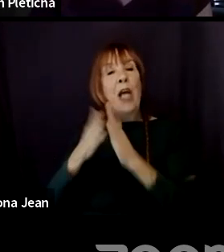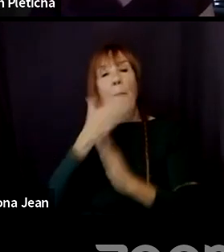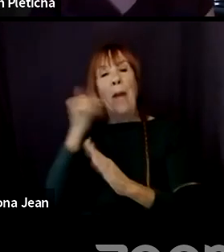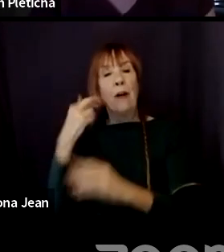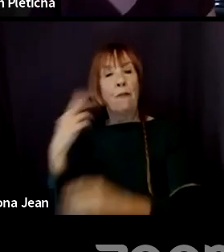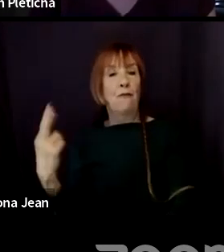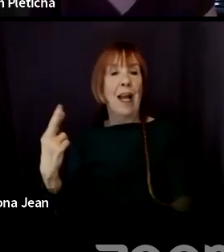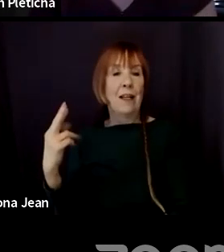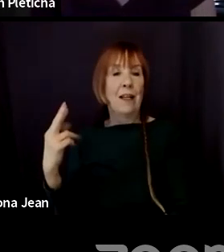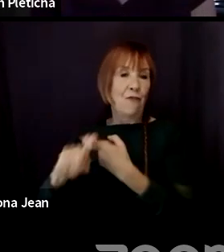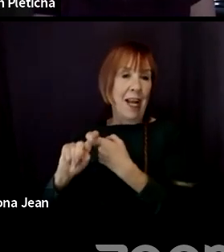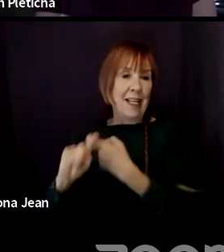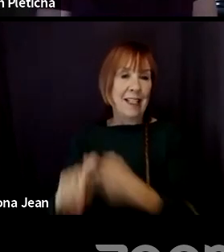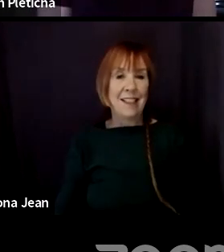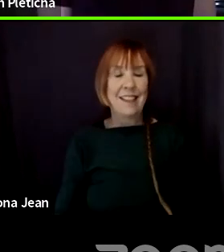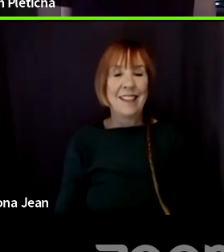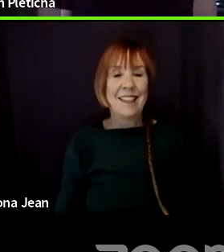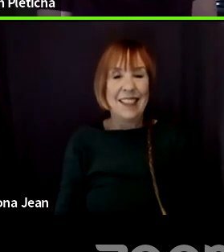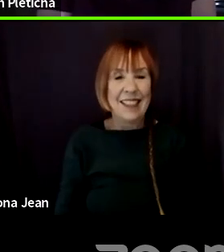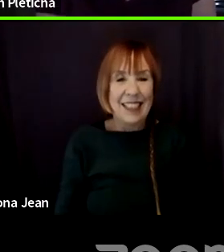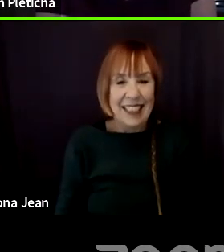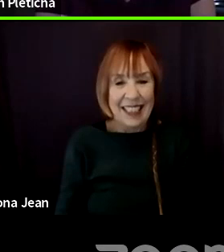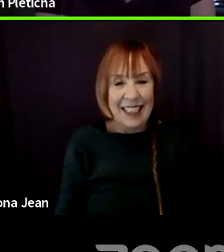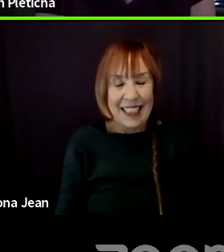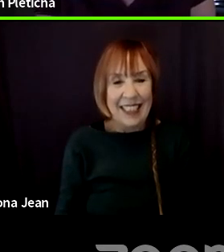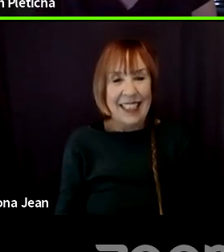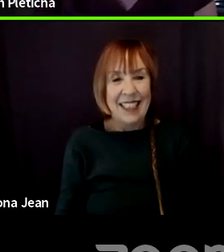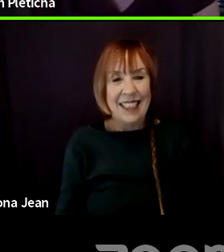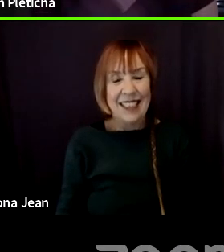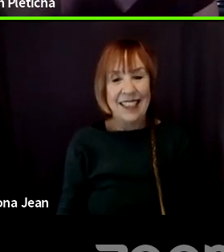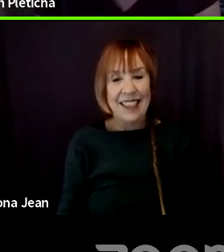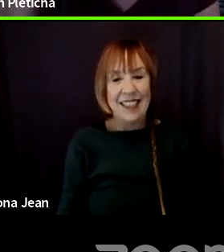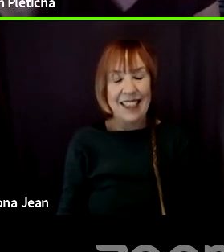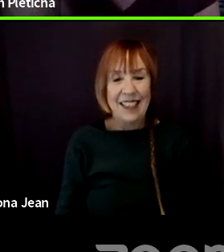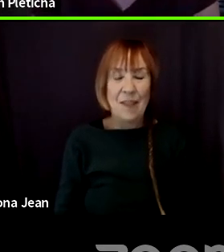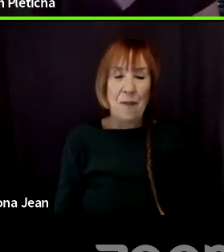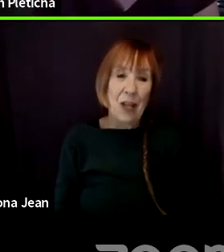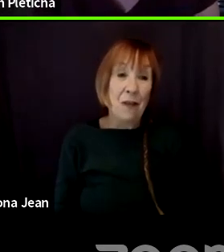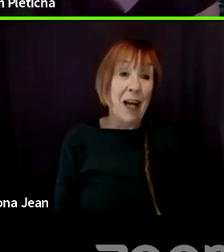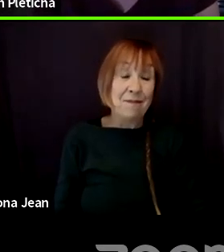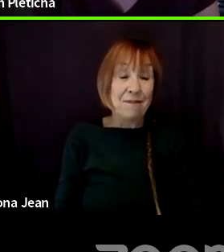you're bad, you're shameless. Oh, I second all the podcast talk